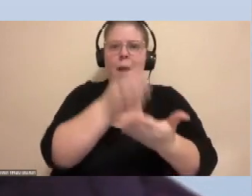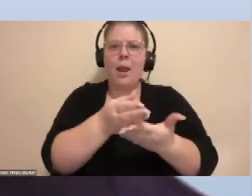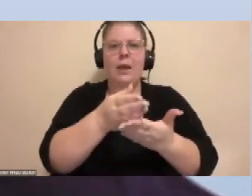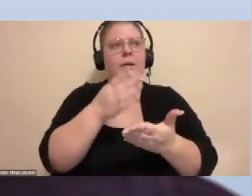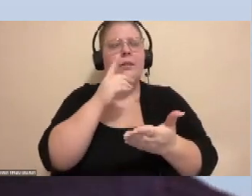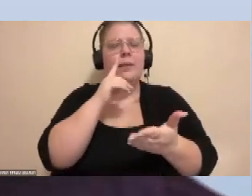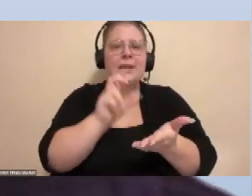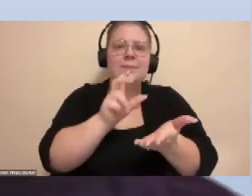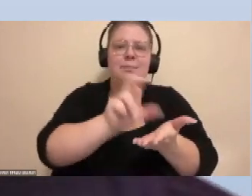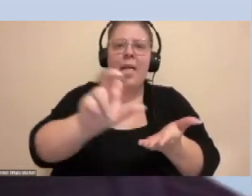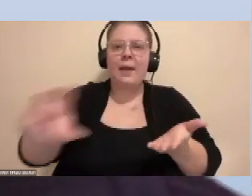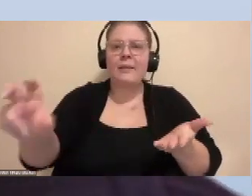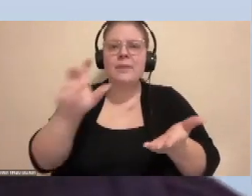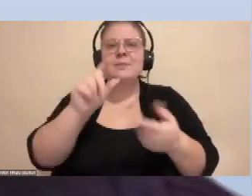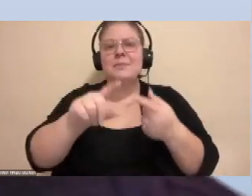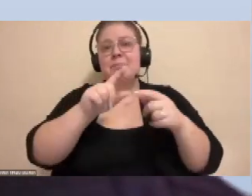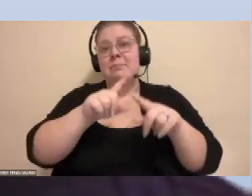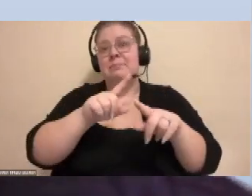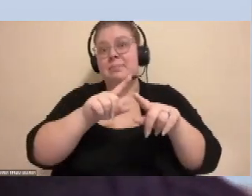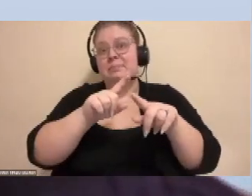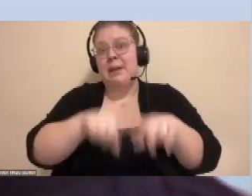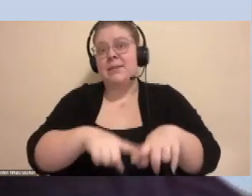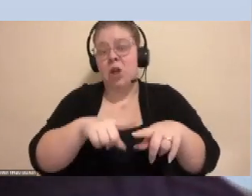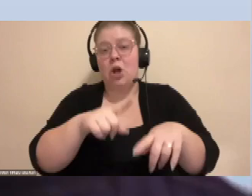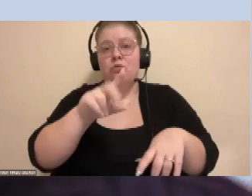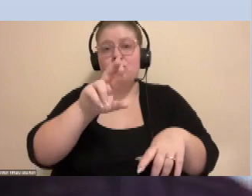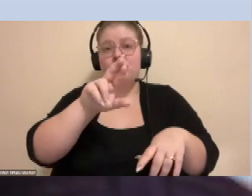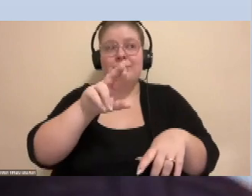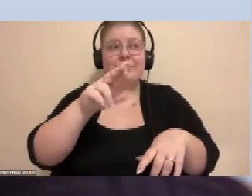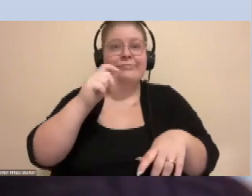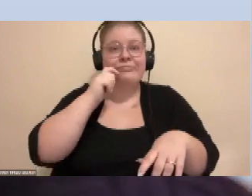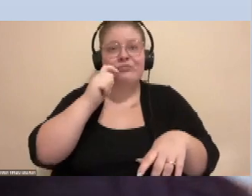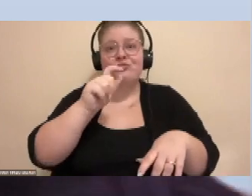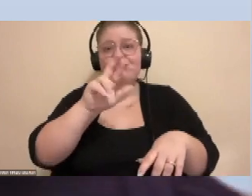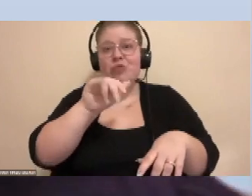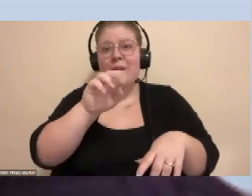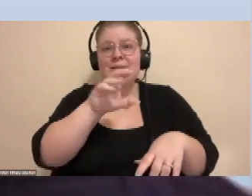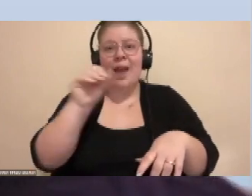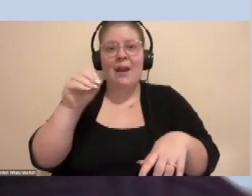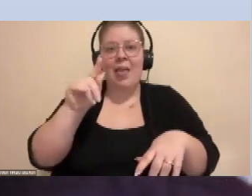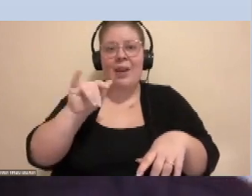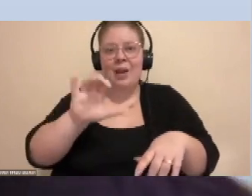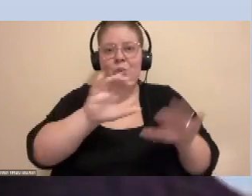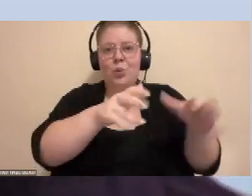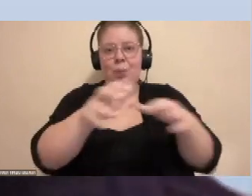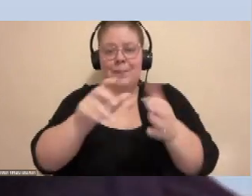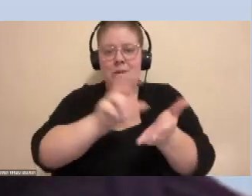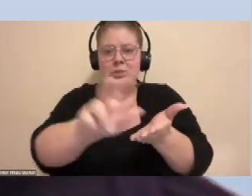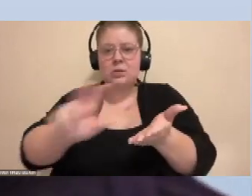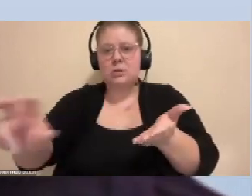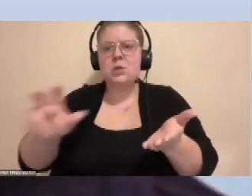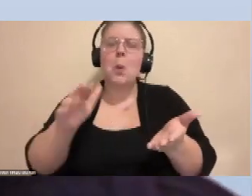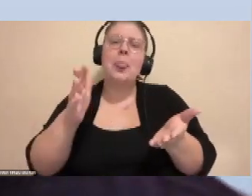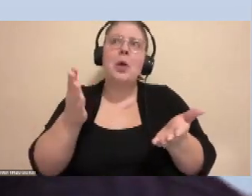it's not detailed enough at all actually, but it at least provides some information,